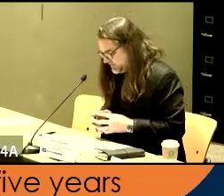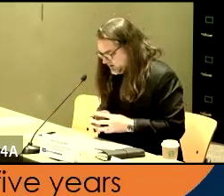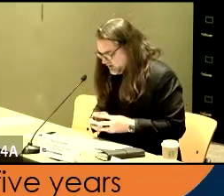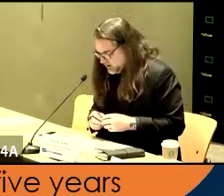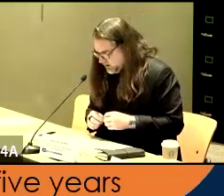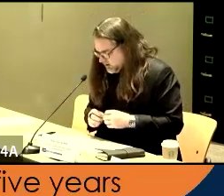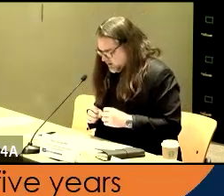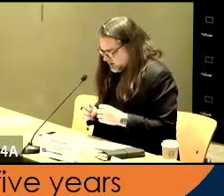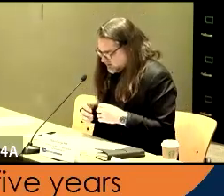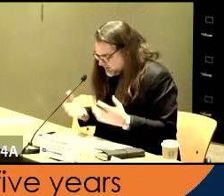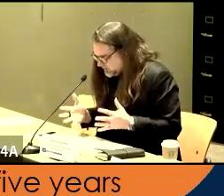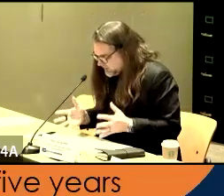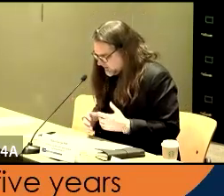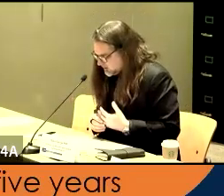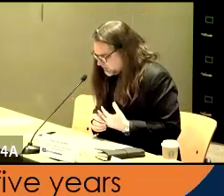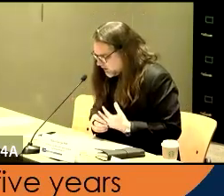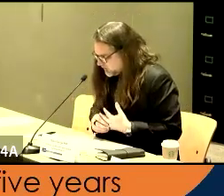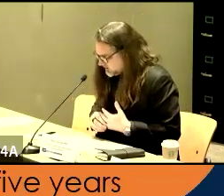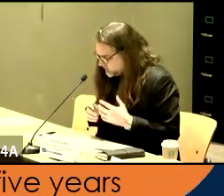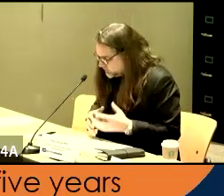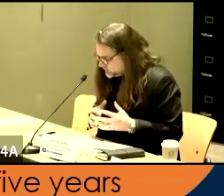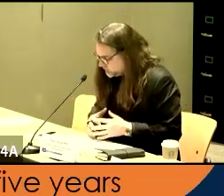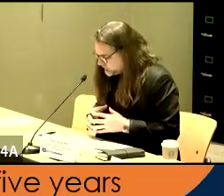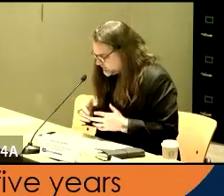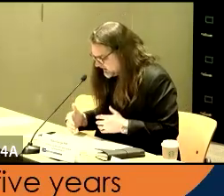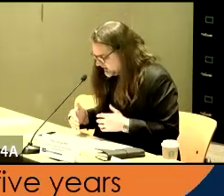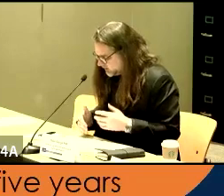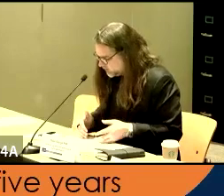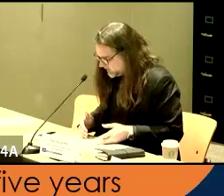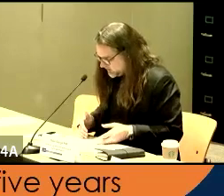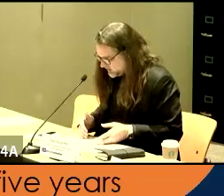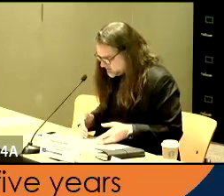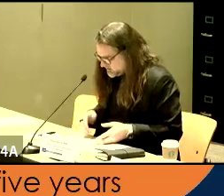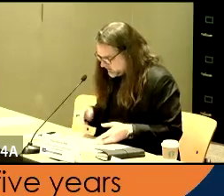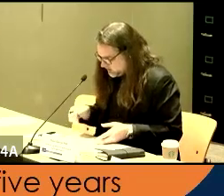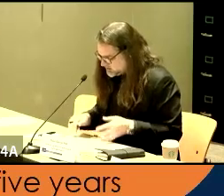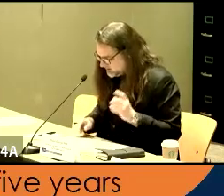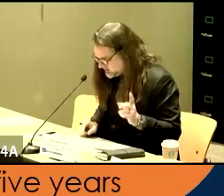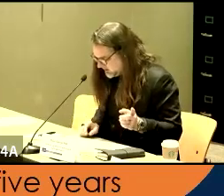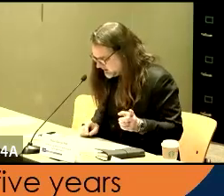To speed up innovation and progress on new tools for state and local public health, CFA launched Insight Net.